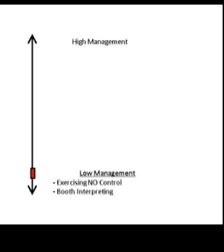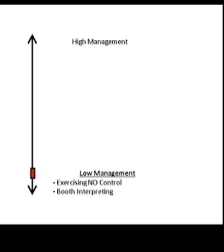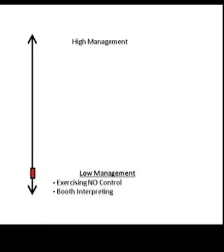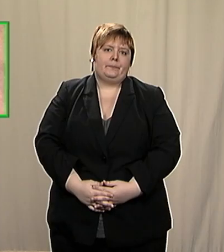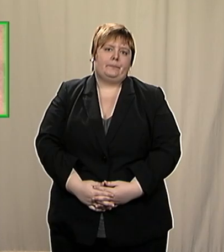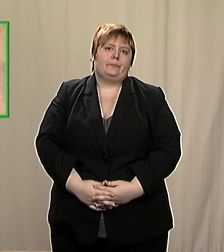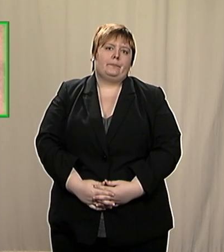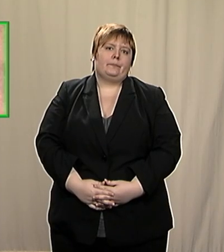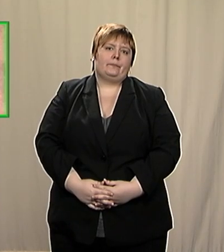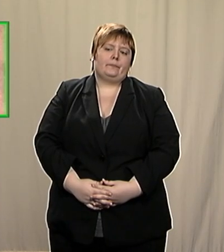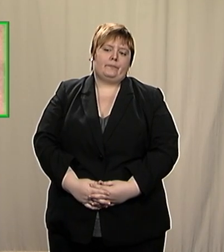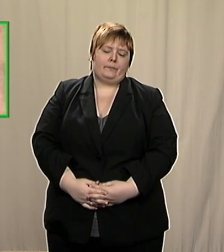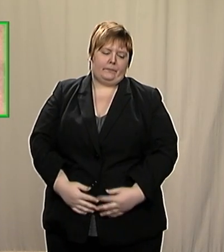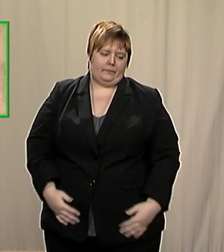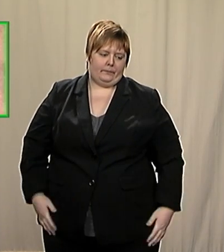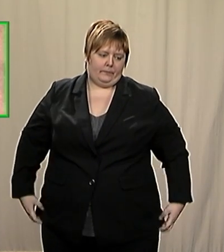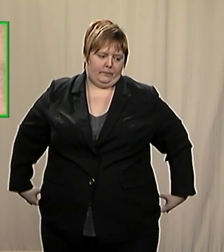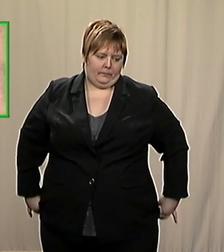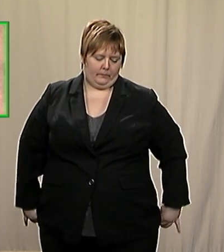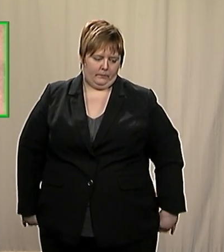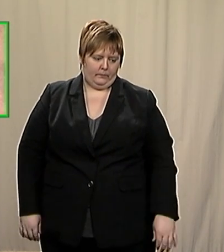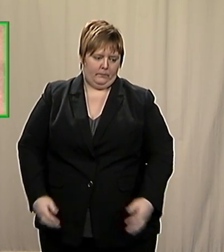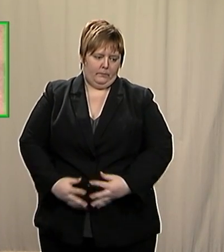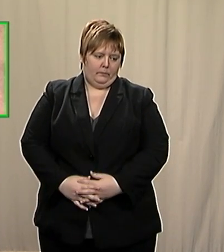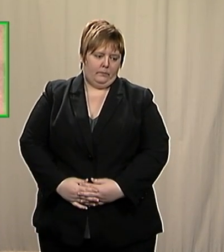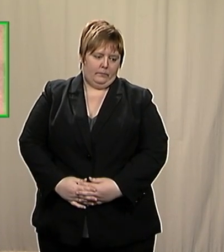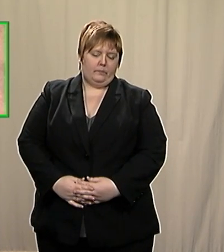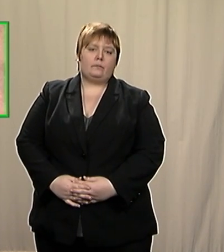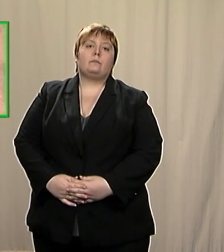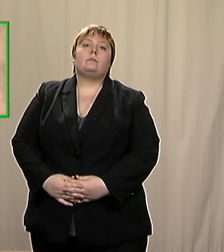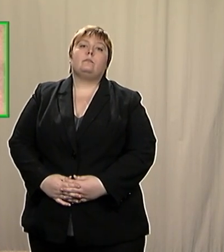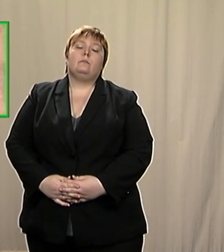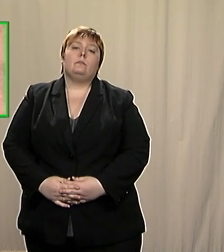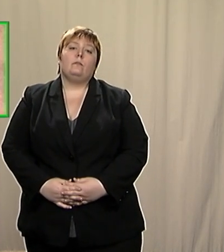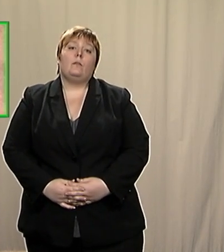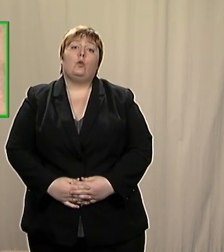In terms of low interaction management, obviously exercising no control, choosing not to regulate turn taking.